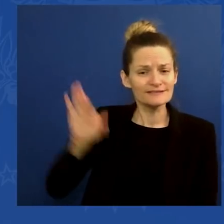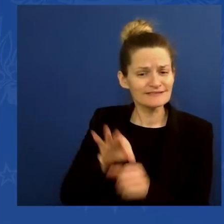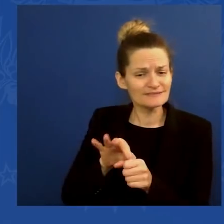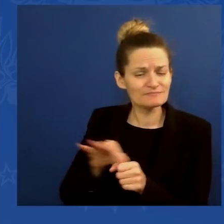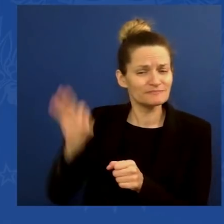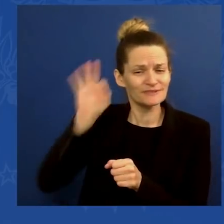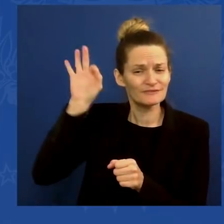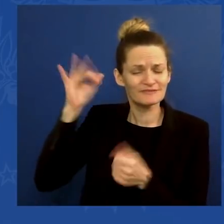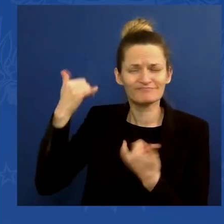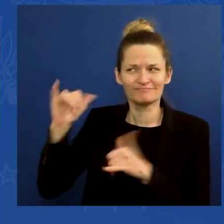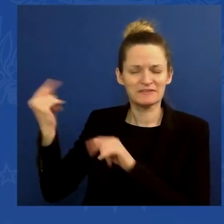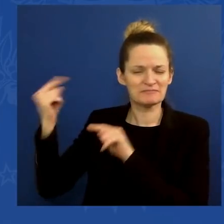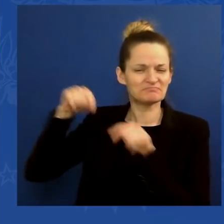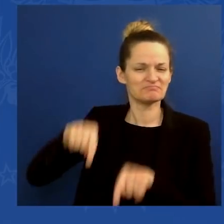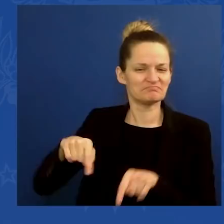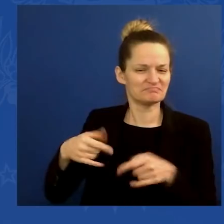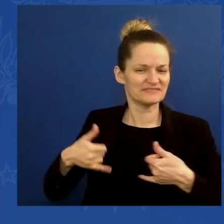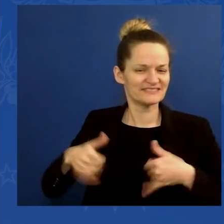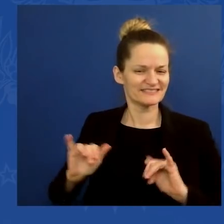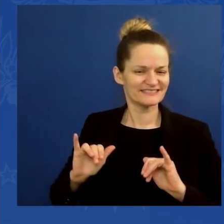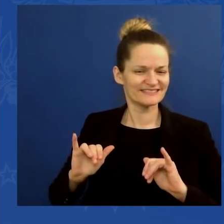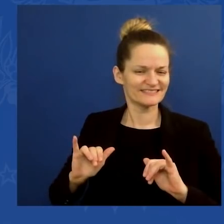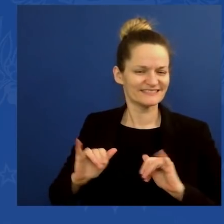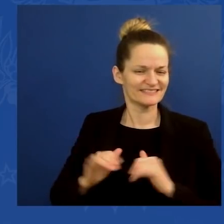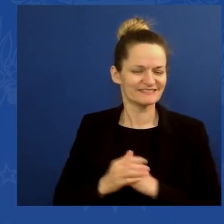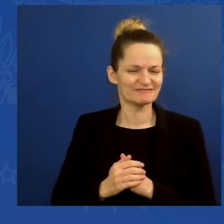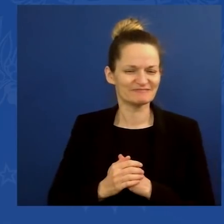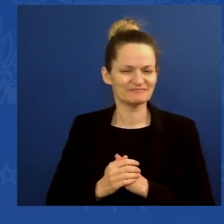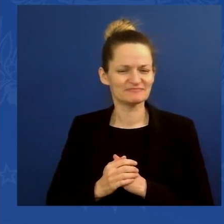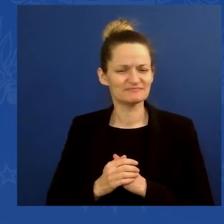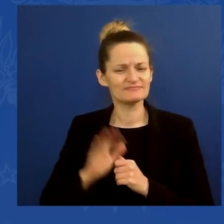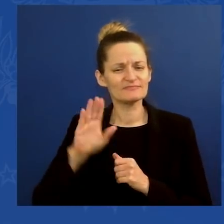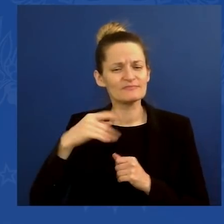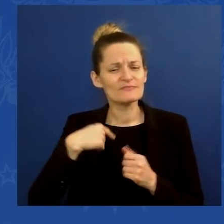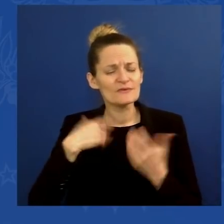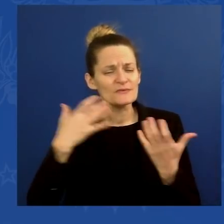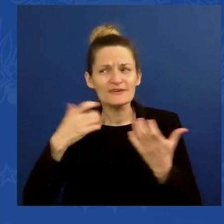and we sent him bicameral and bipartisan greetings.